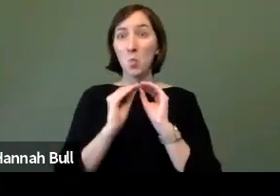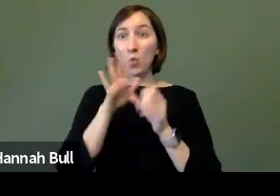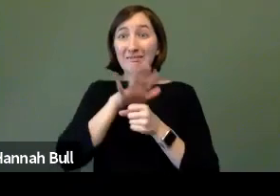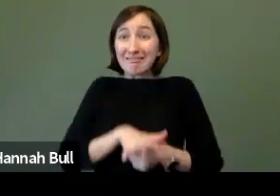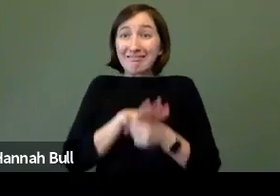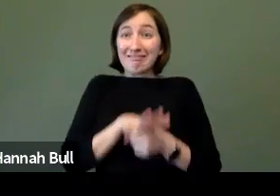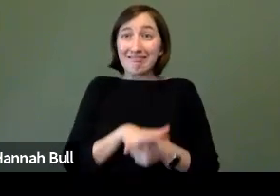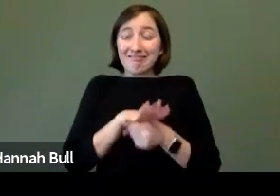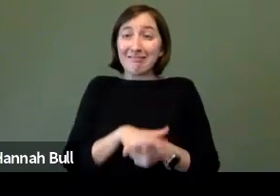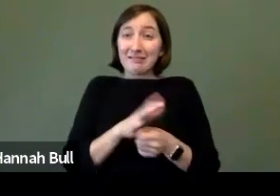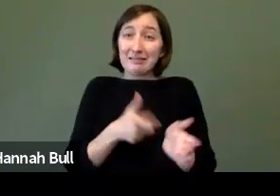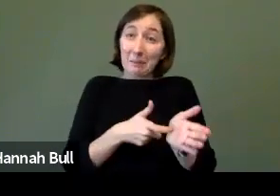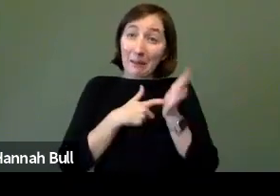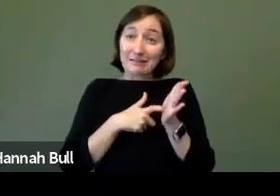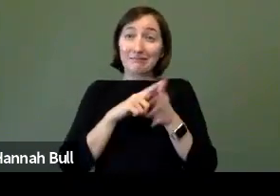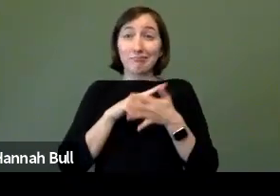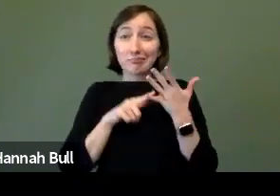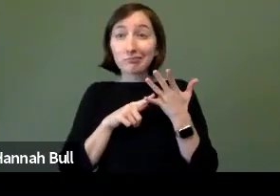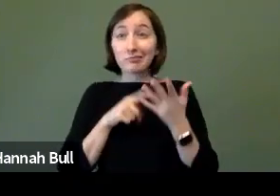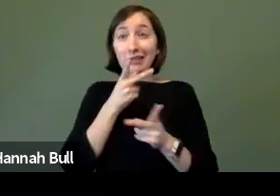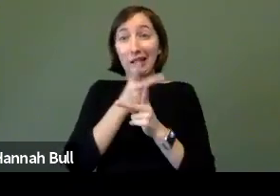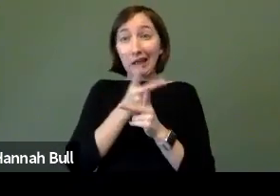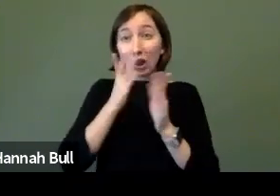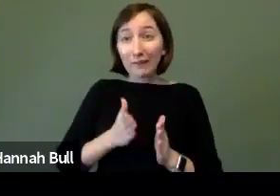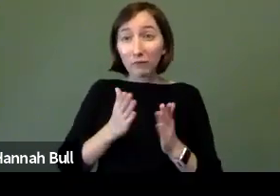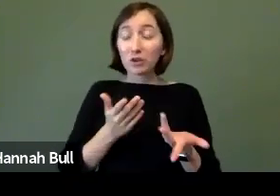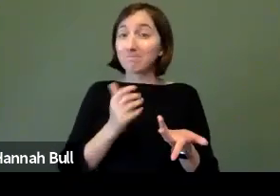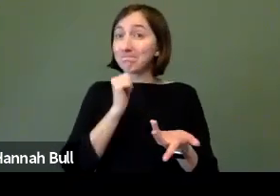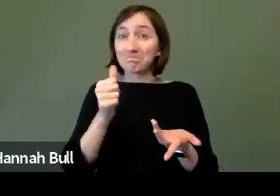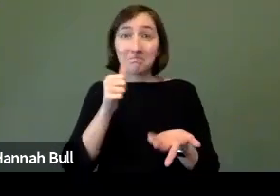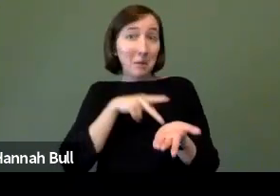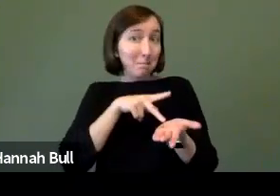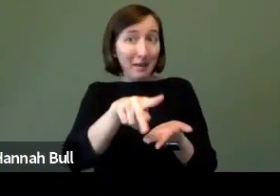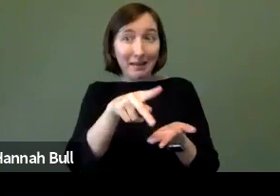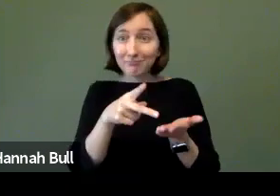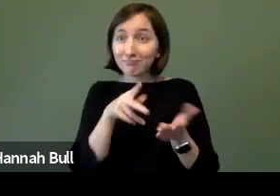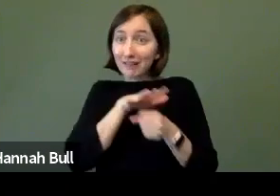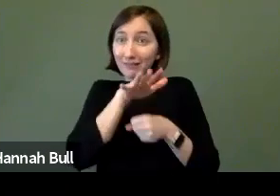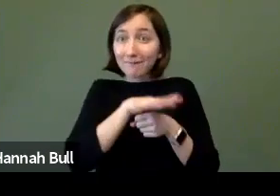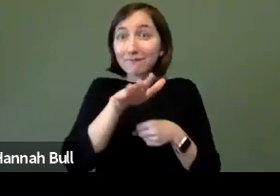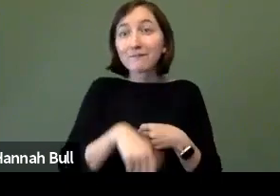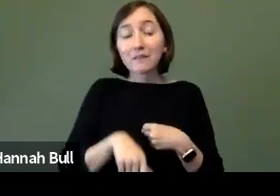who isn't always paid an excellent wage to be aware of their activities outside of work